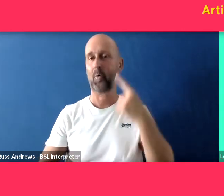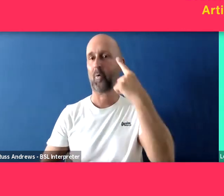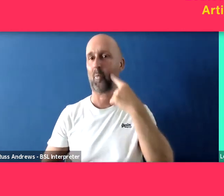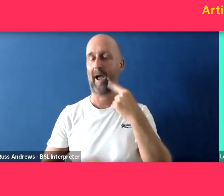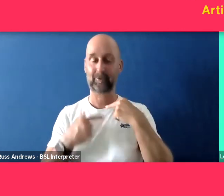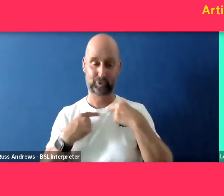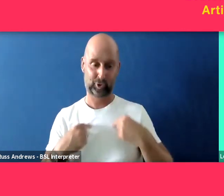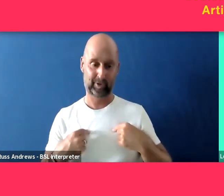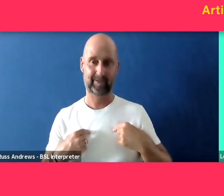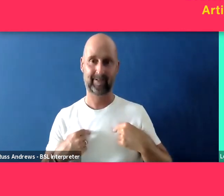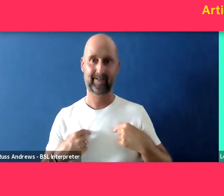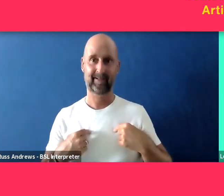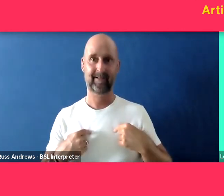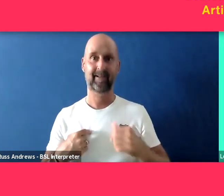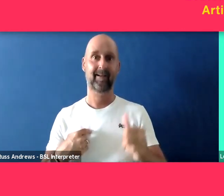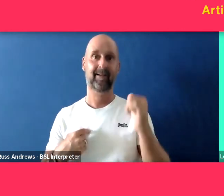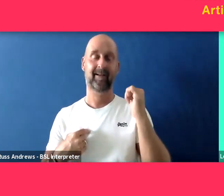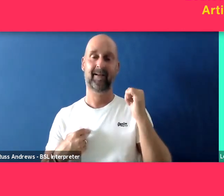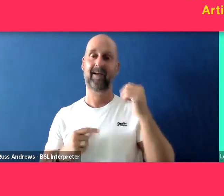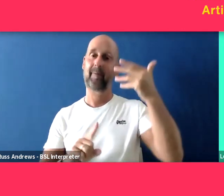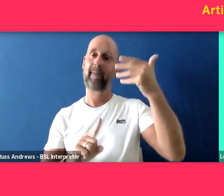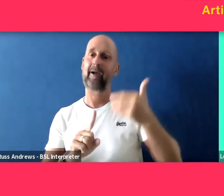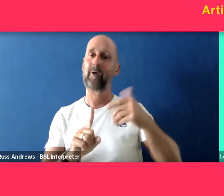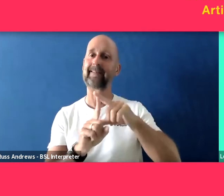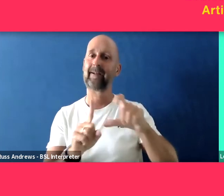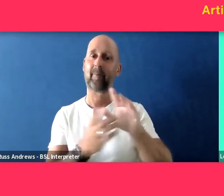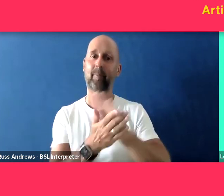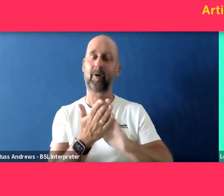I have a blue digital background with Art Is Essential written on.